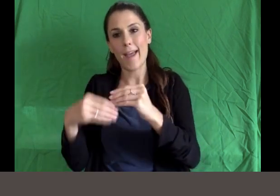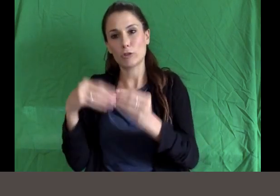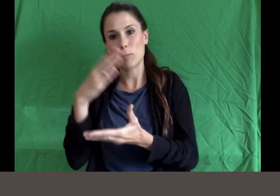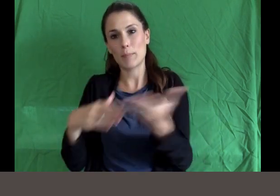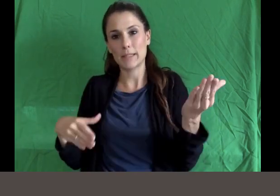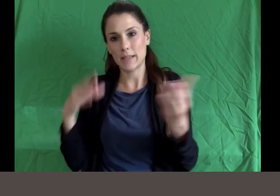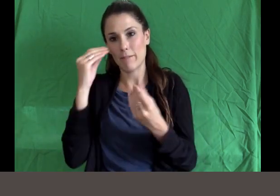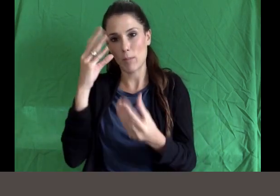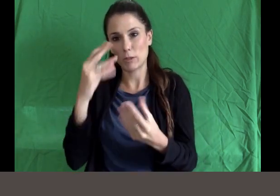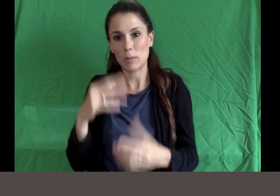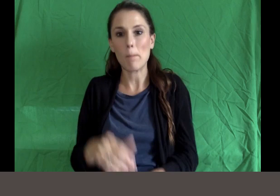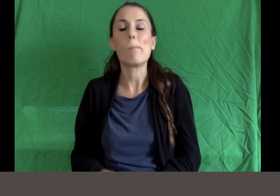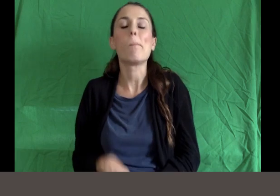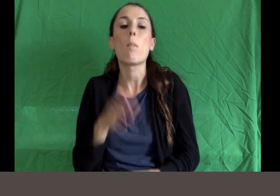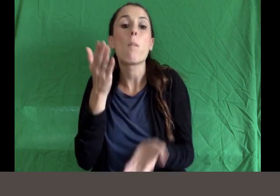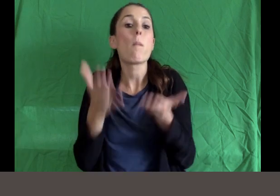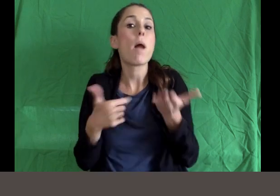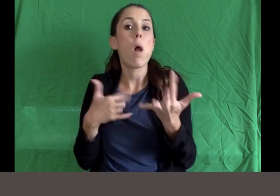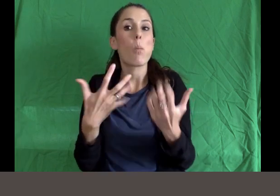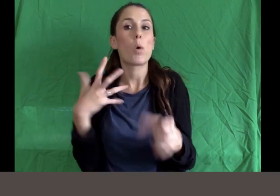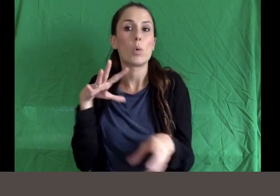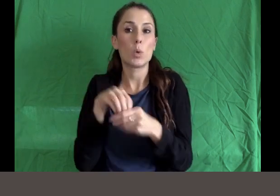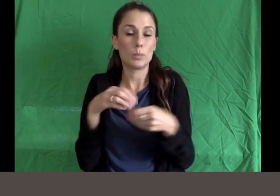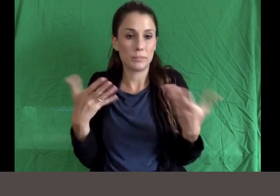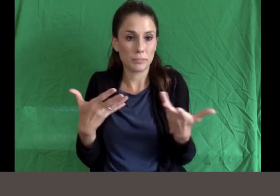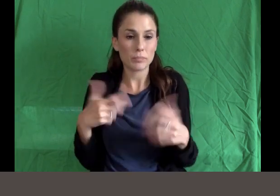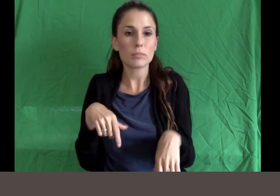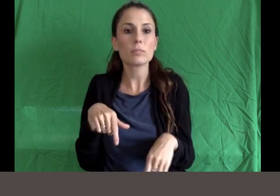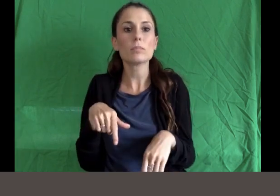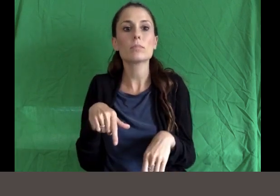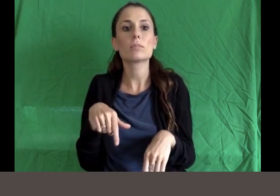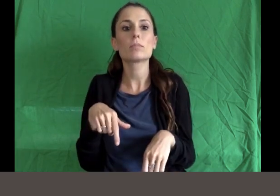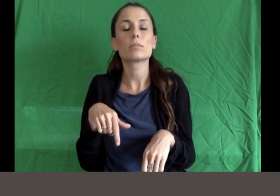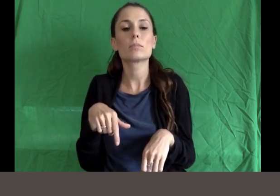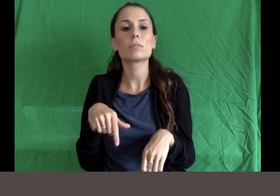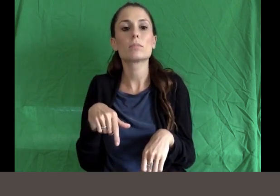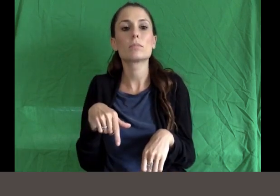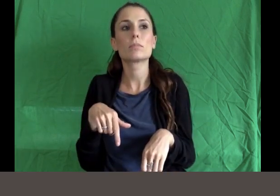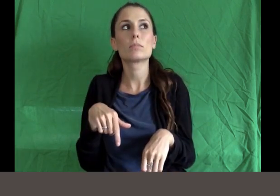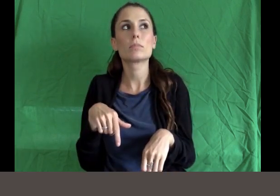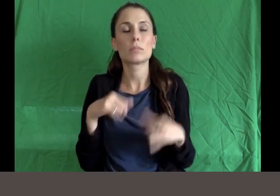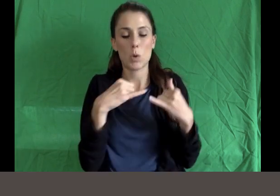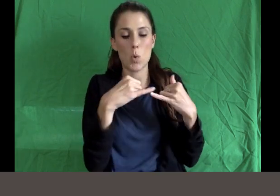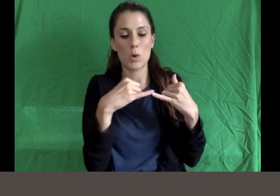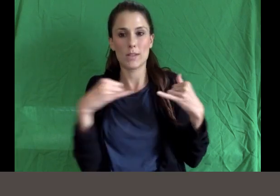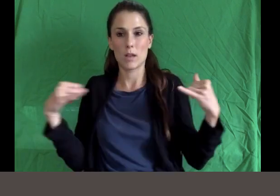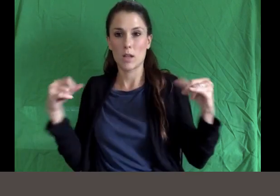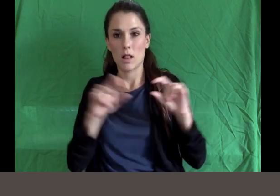actually might want to include a horizontal bar and what this horizontal bar is doing it's representing